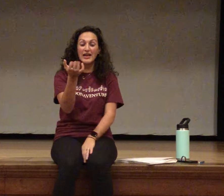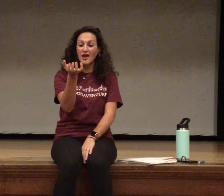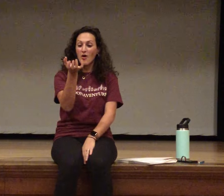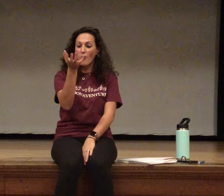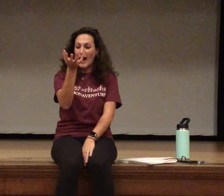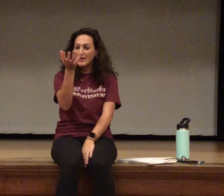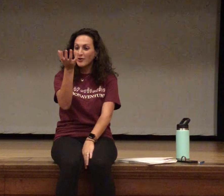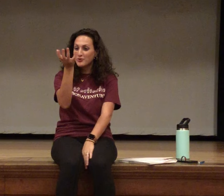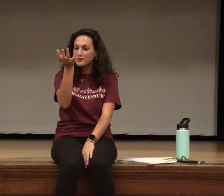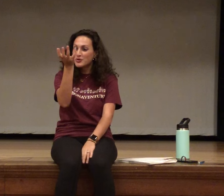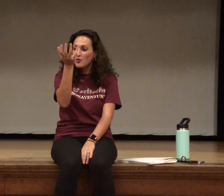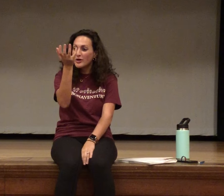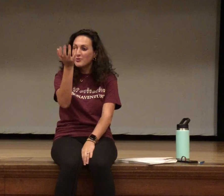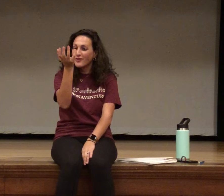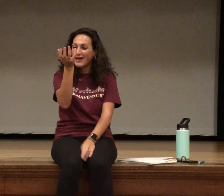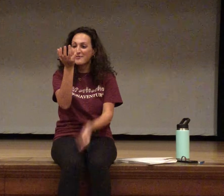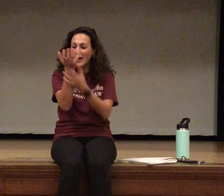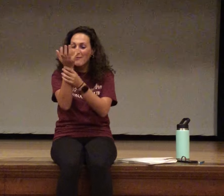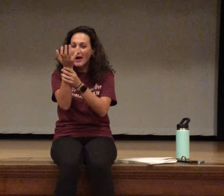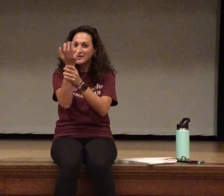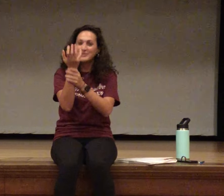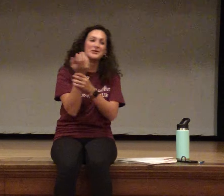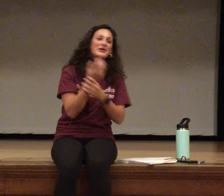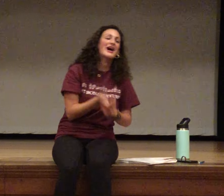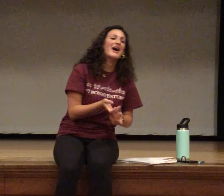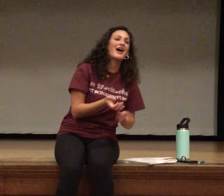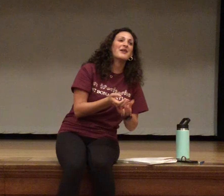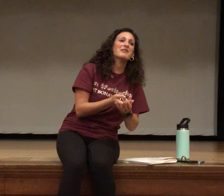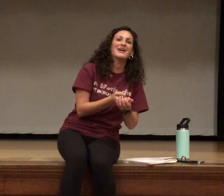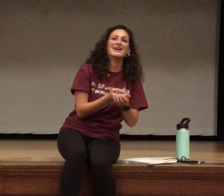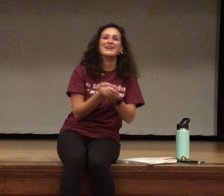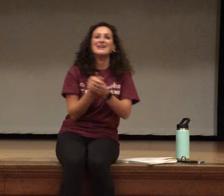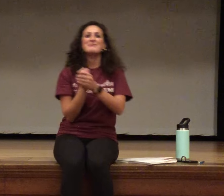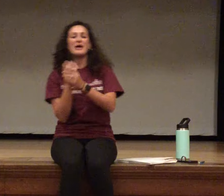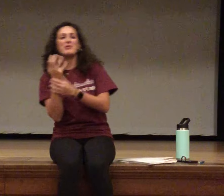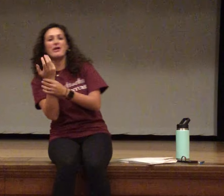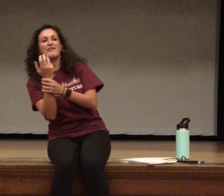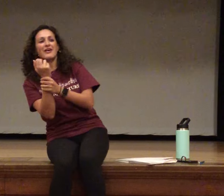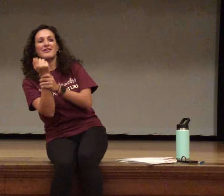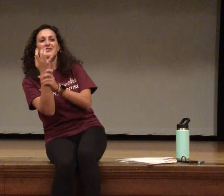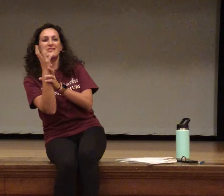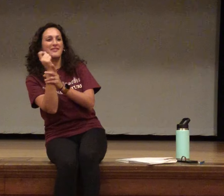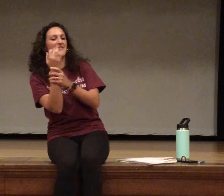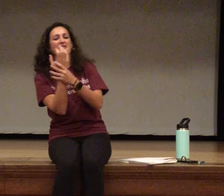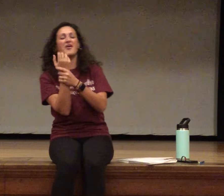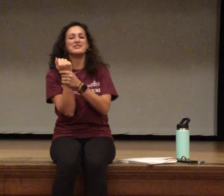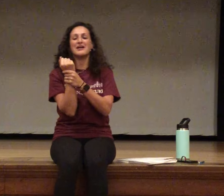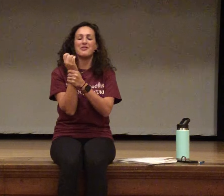it's like why don't you do what you like what I want you to do um yeah people have that hard time